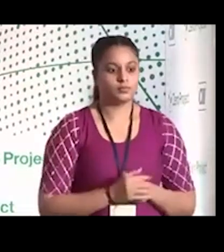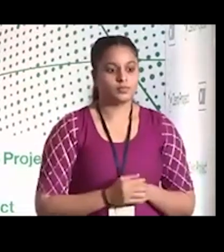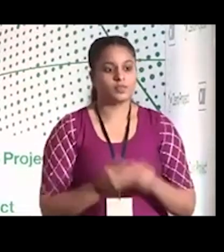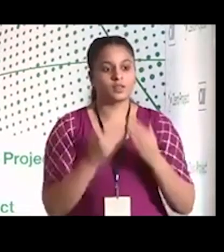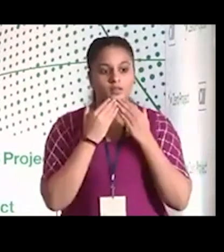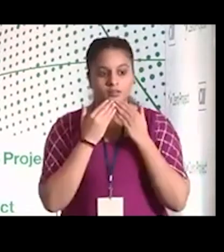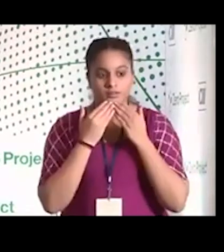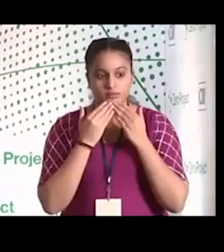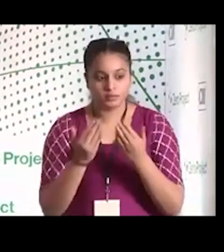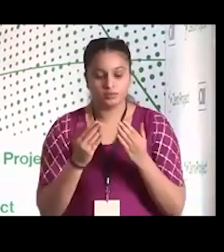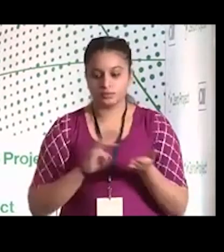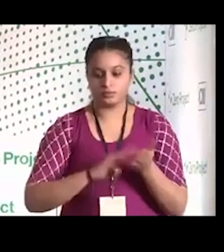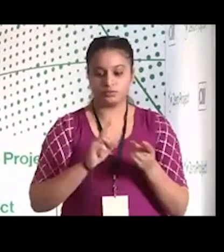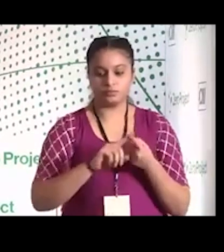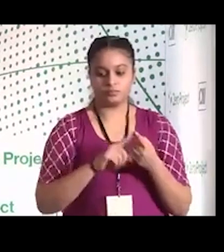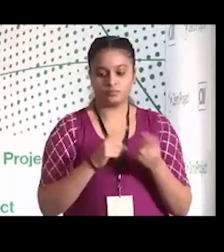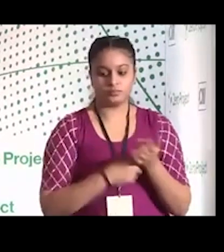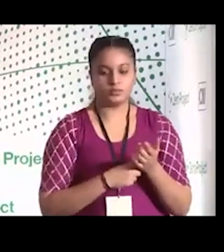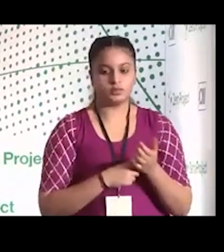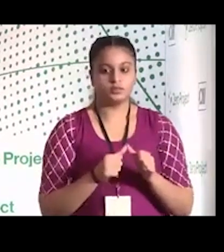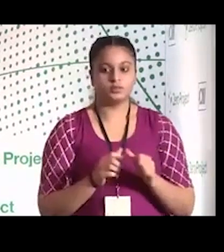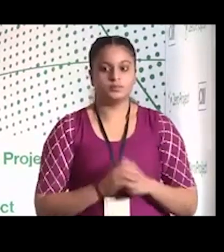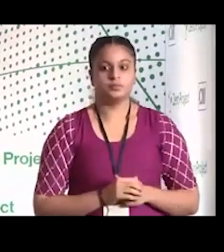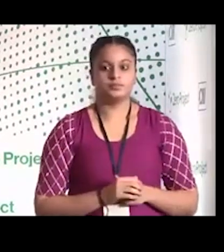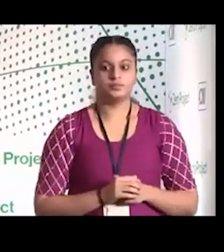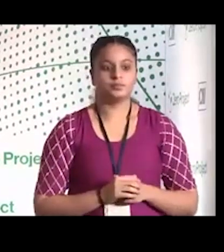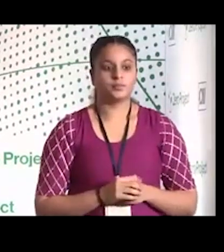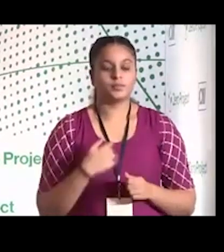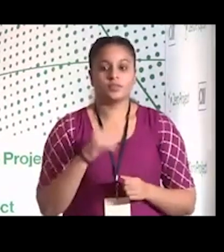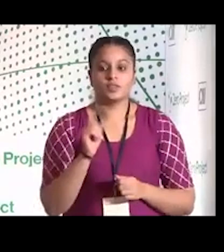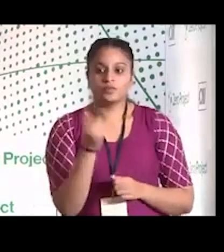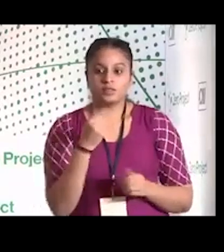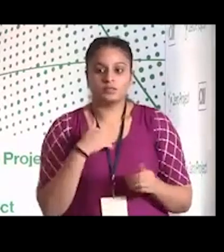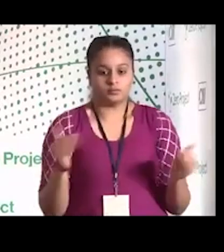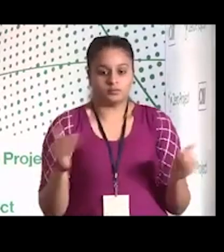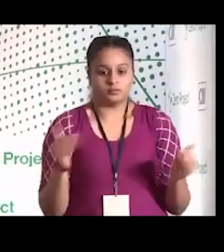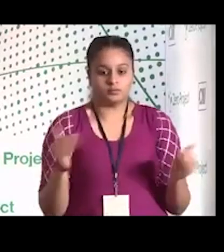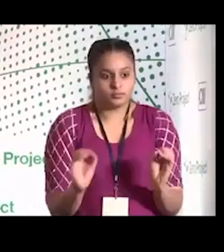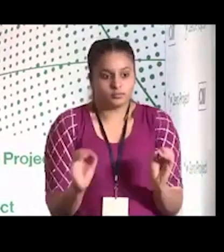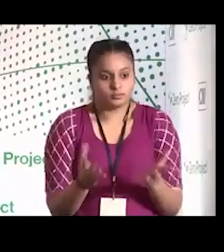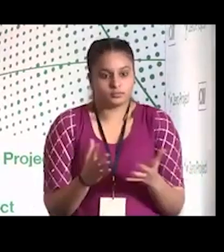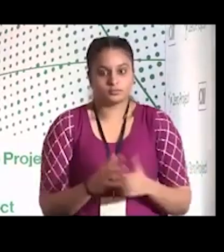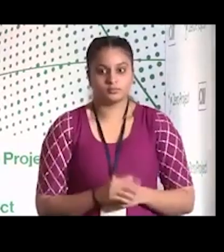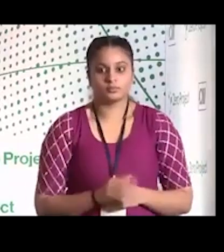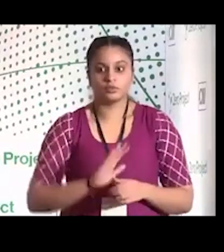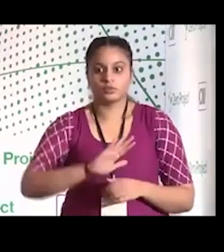both student and camera. I think I begin first with my interaction with Mino